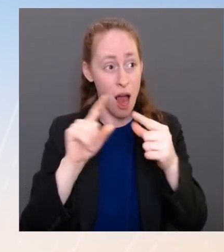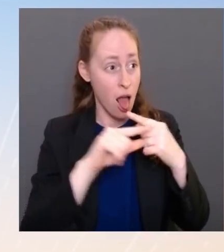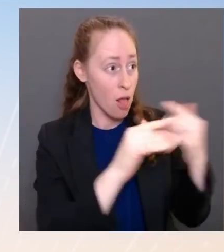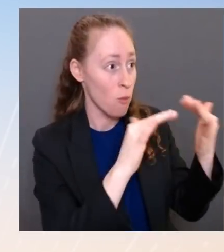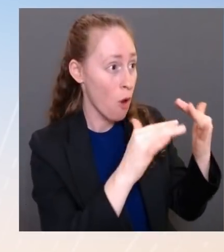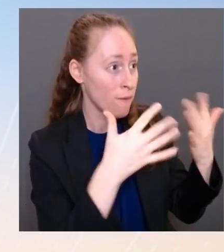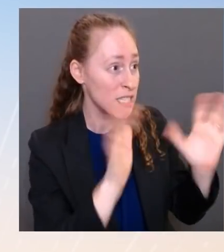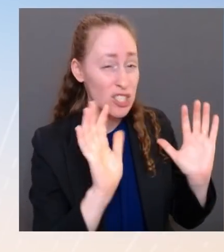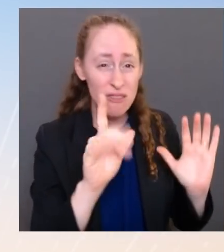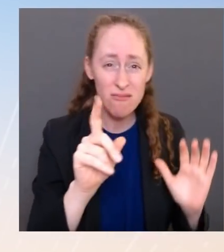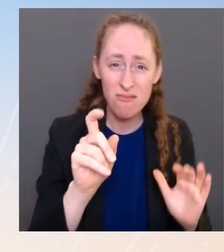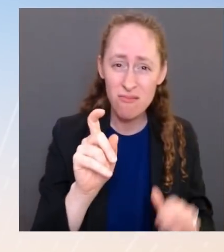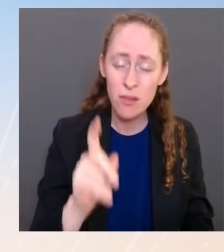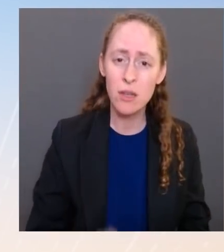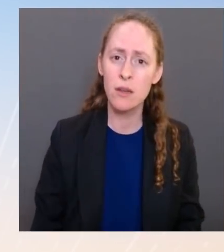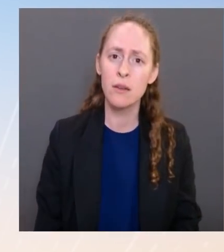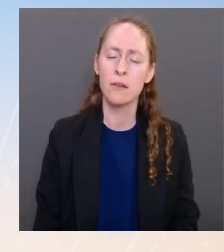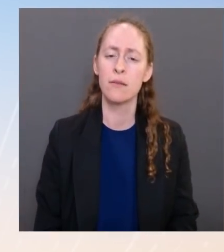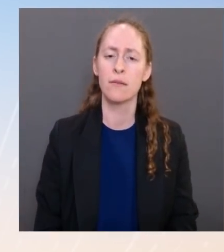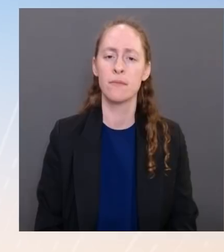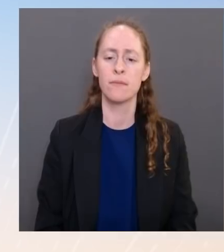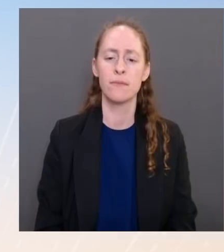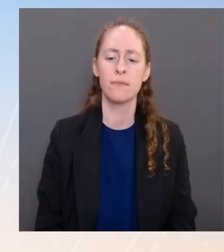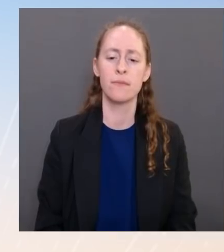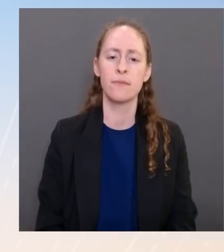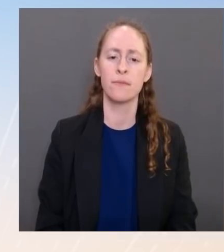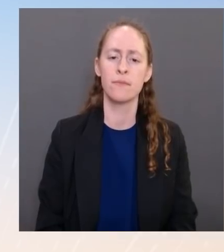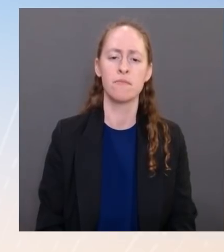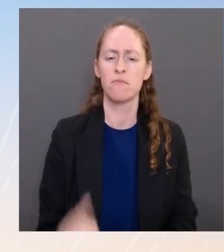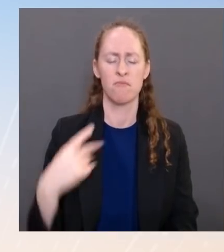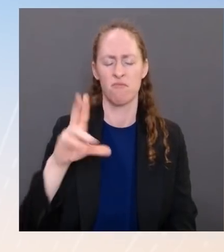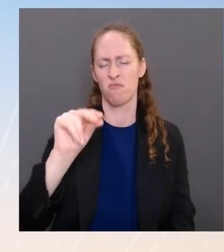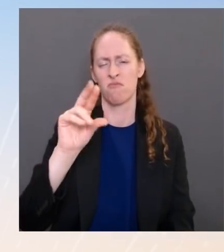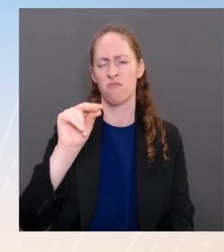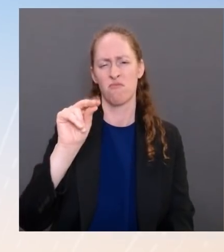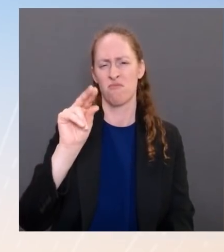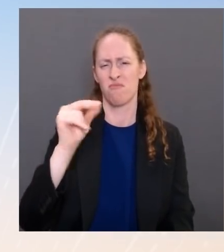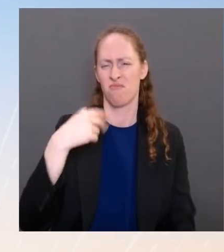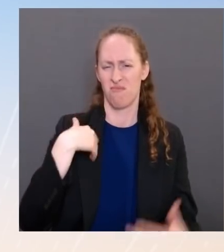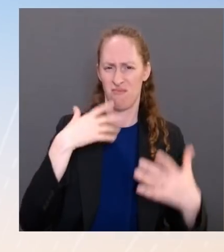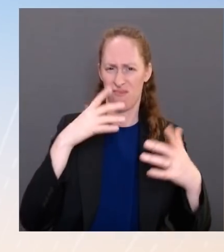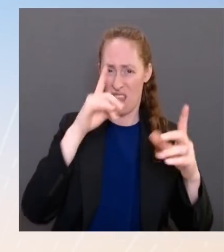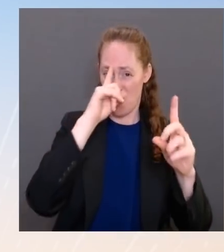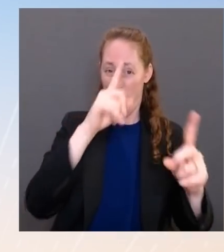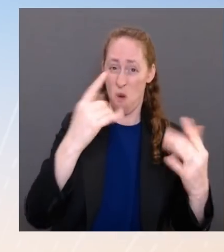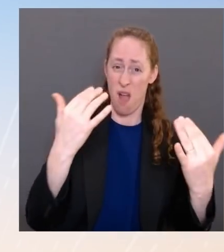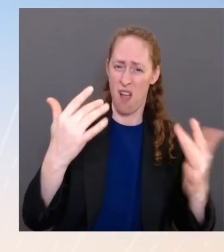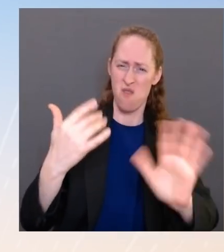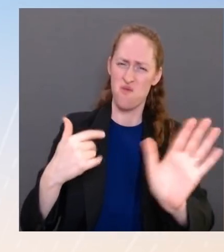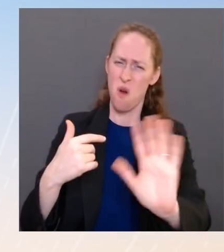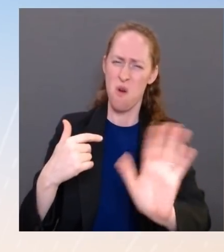And what the President can do and will continue to do is ensure he's doing everything in his power to ensure that supply in the market meets